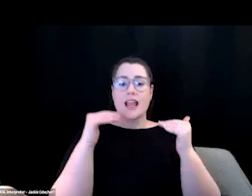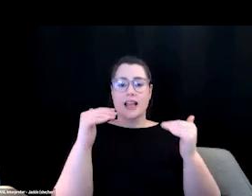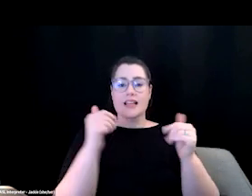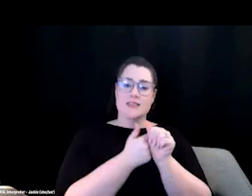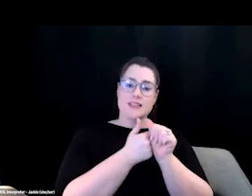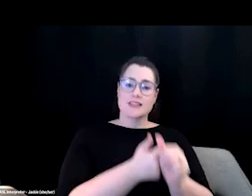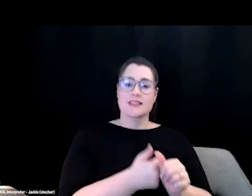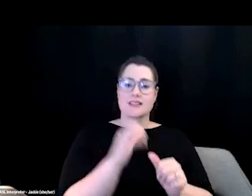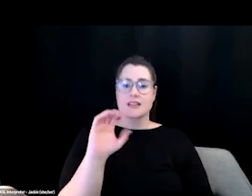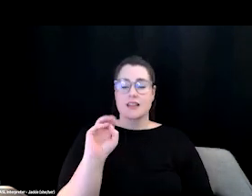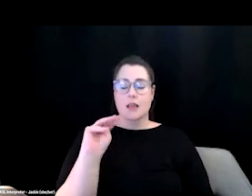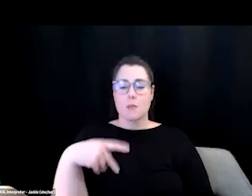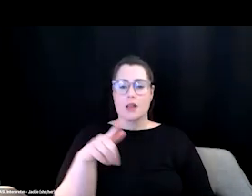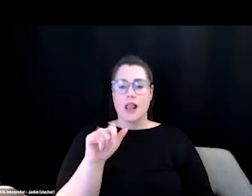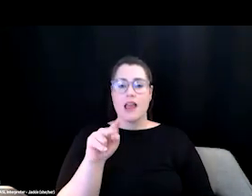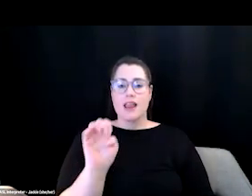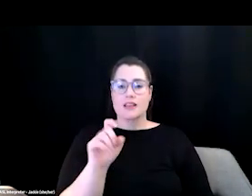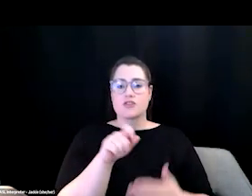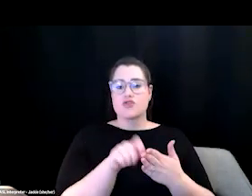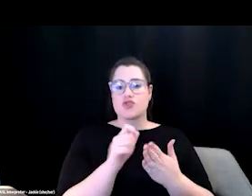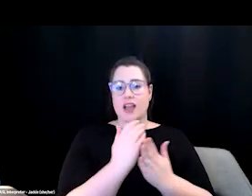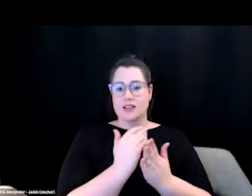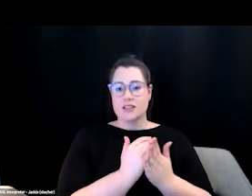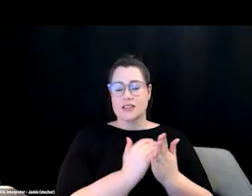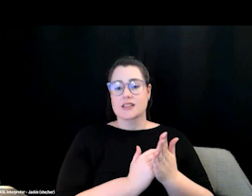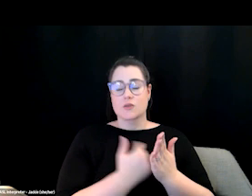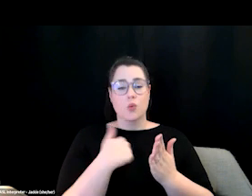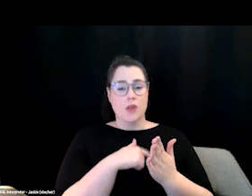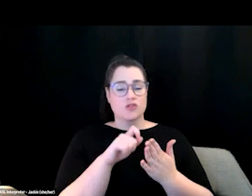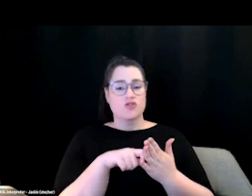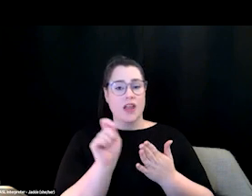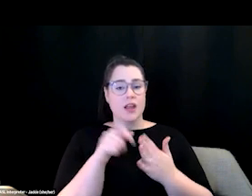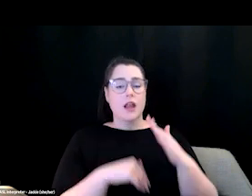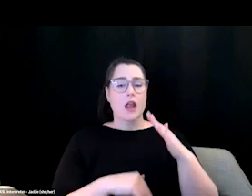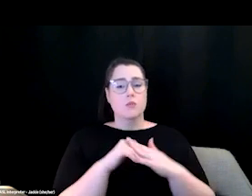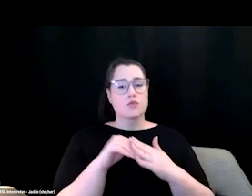We're checking approximately 180 compliance checks for these proposal sections.